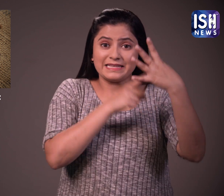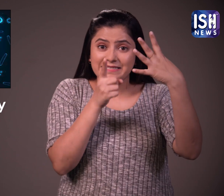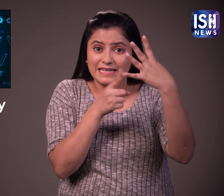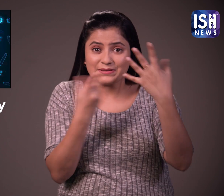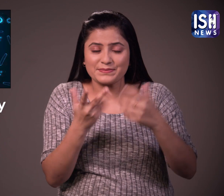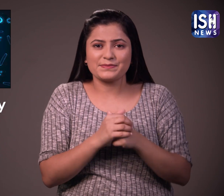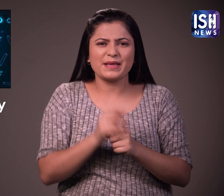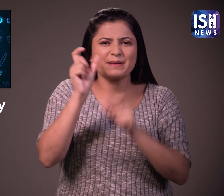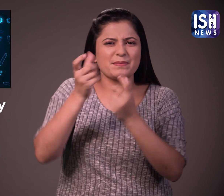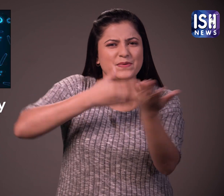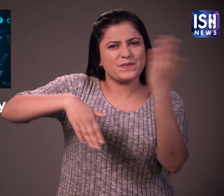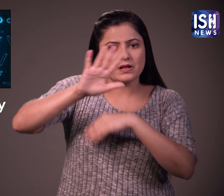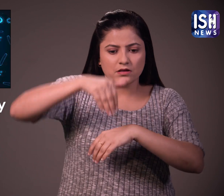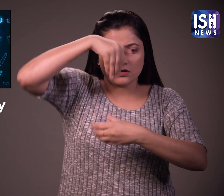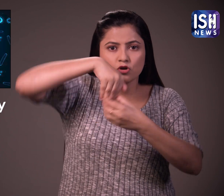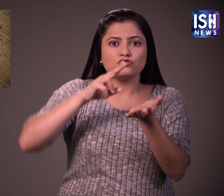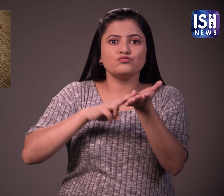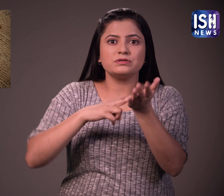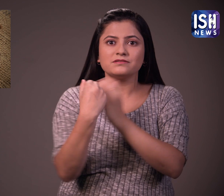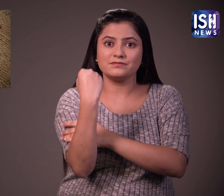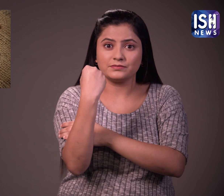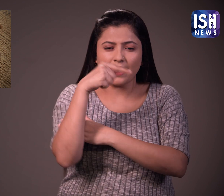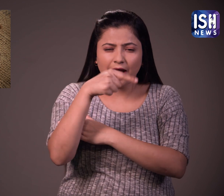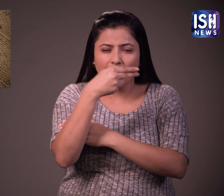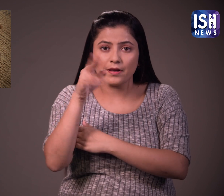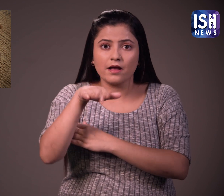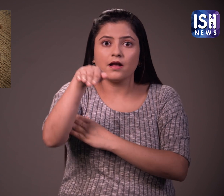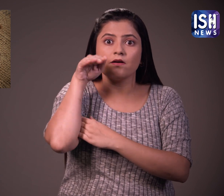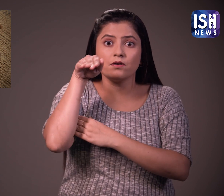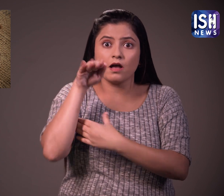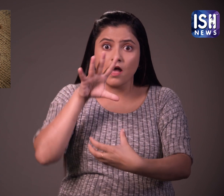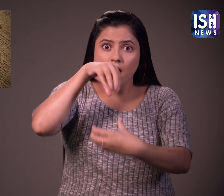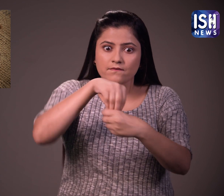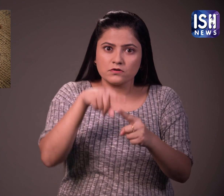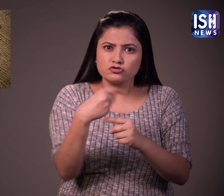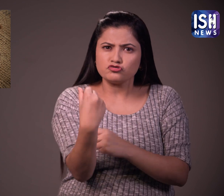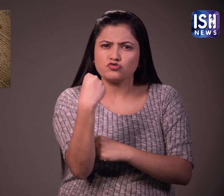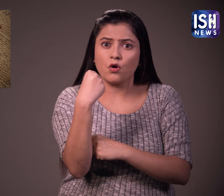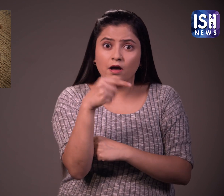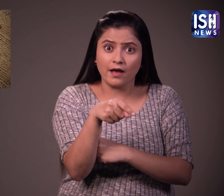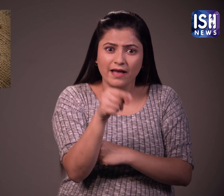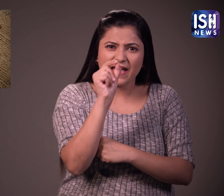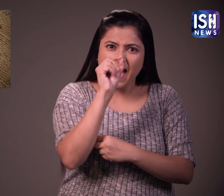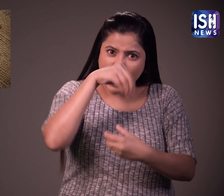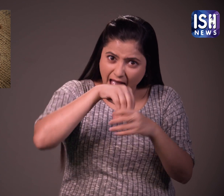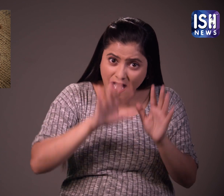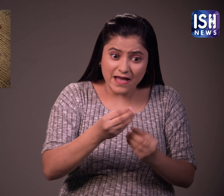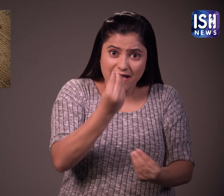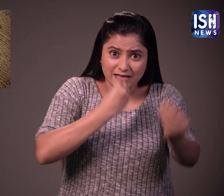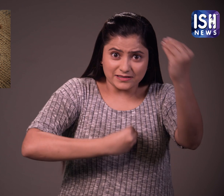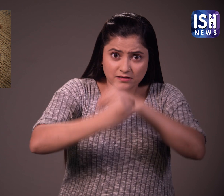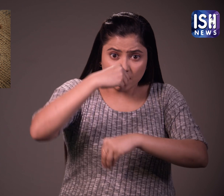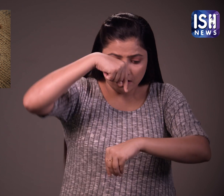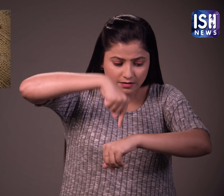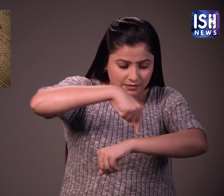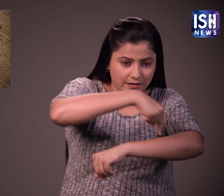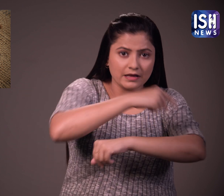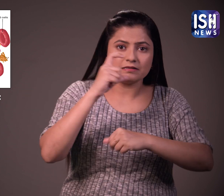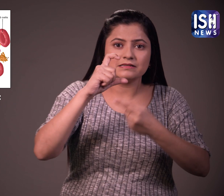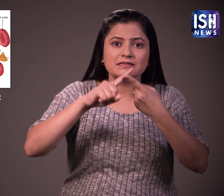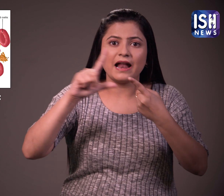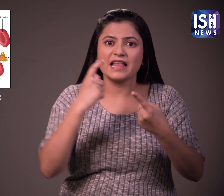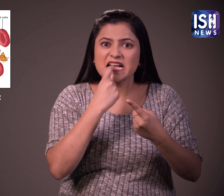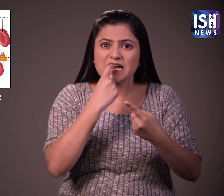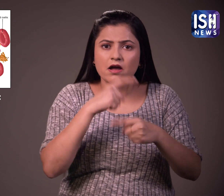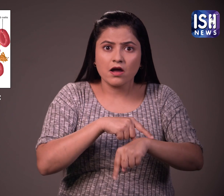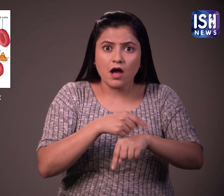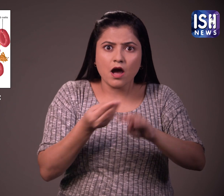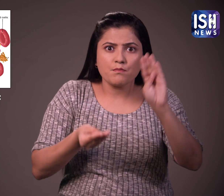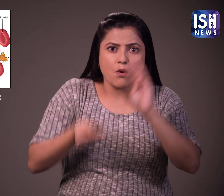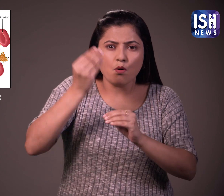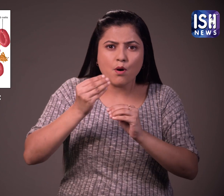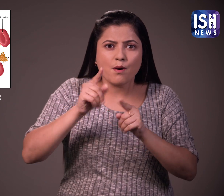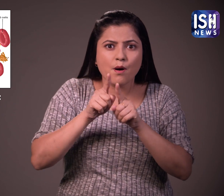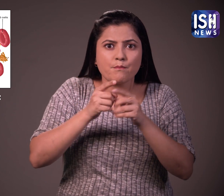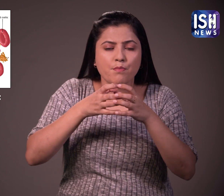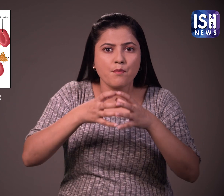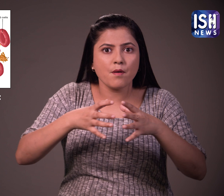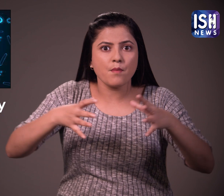Sesame seeds are rich in many nutrients including zinc which helps in increasing white cells in the body